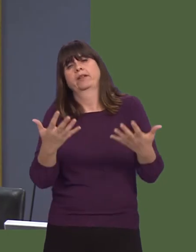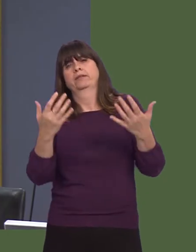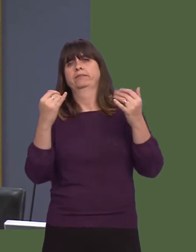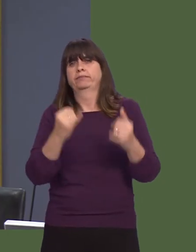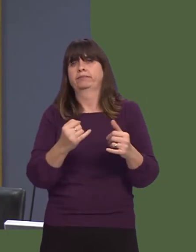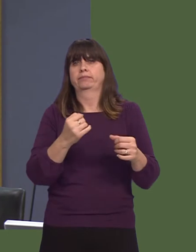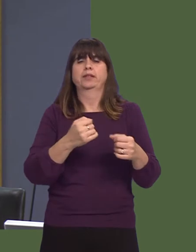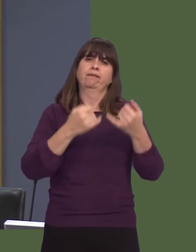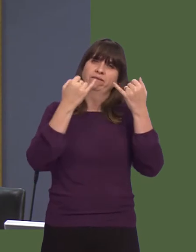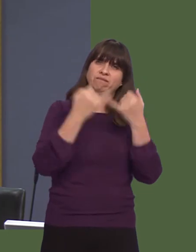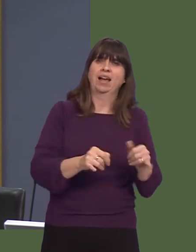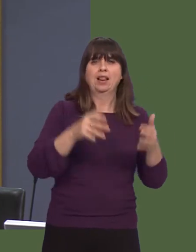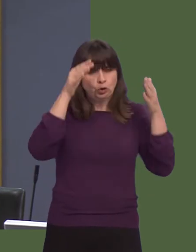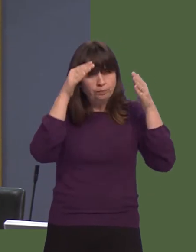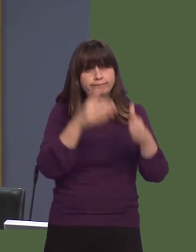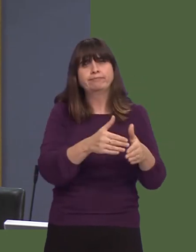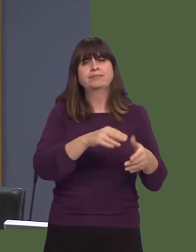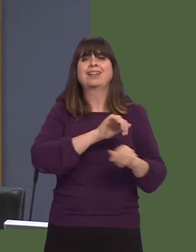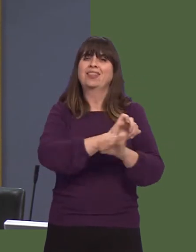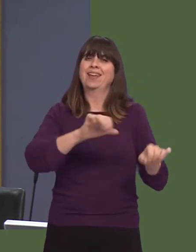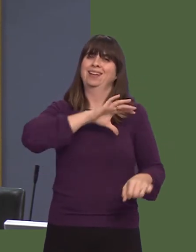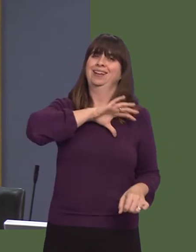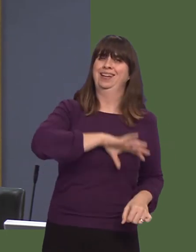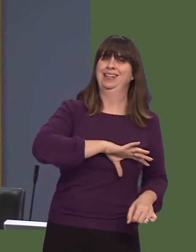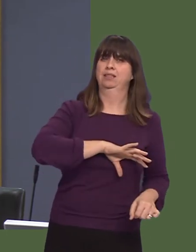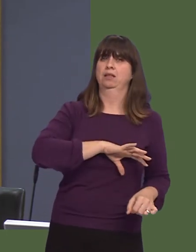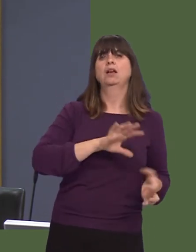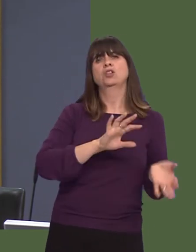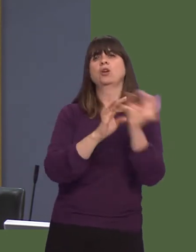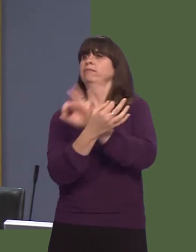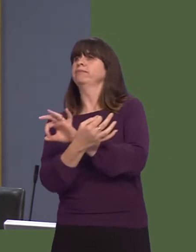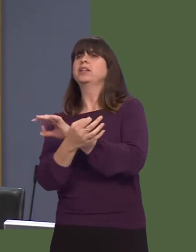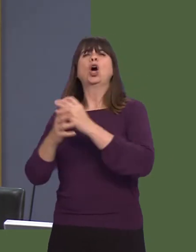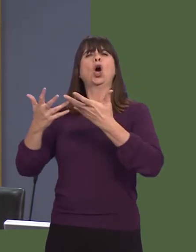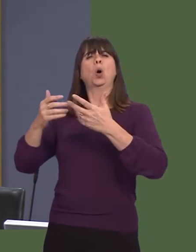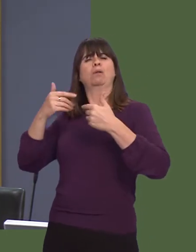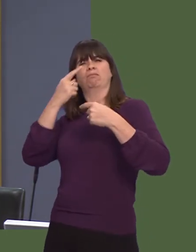address housing need, and instead deliver expensive executive accommodation in areas